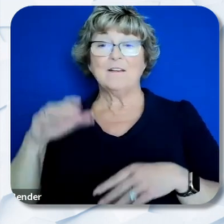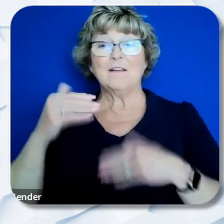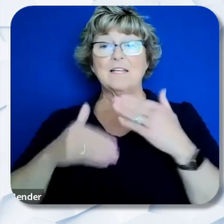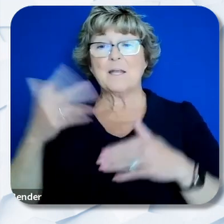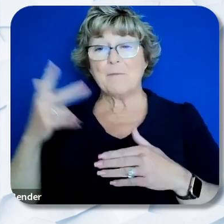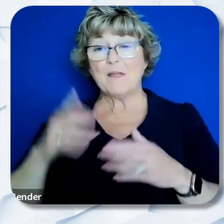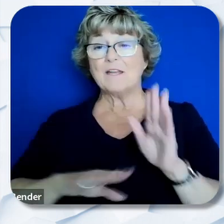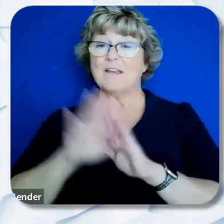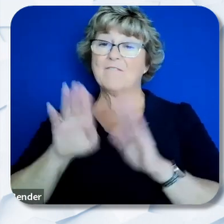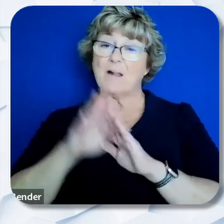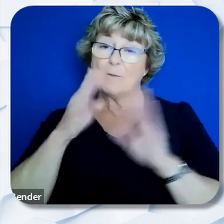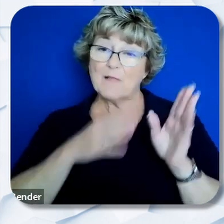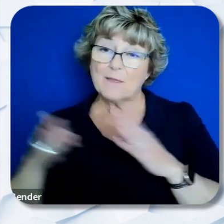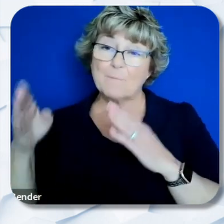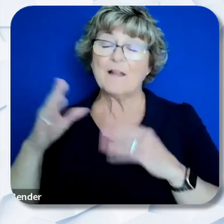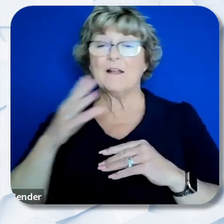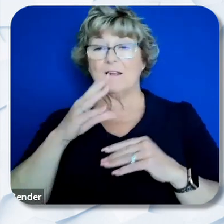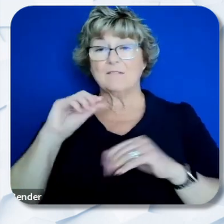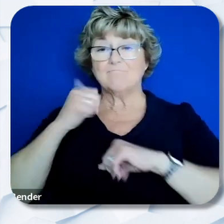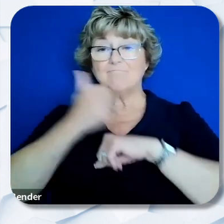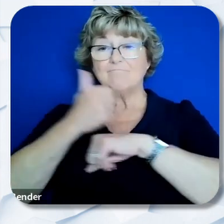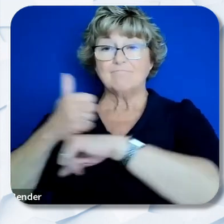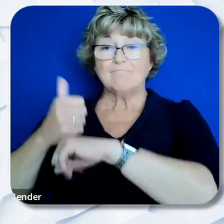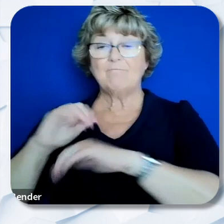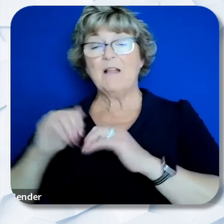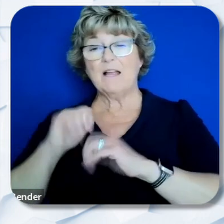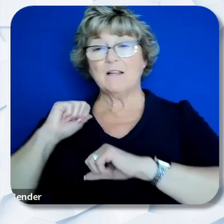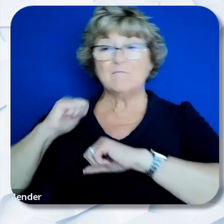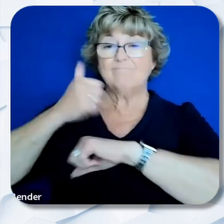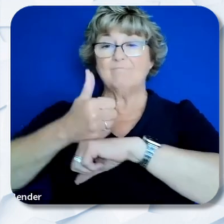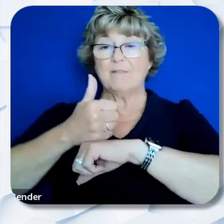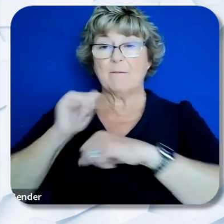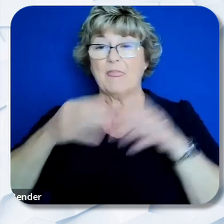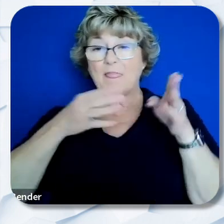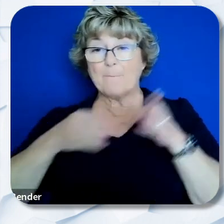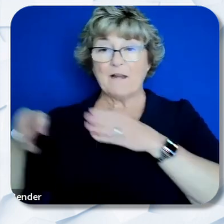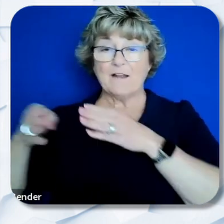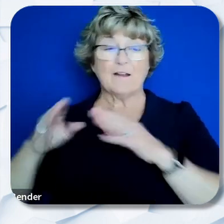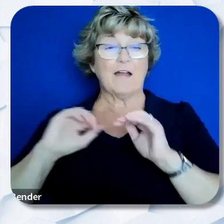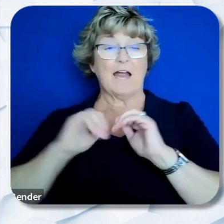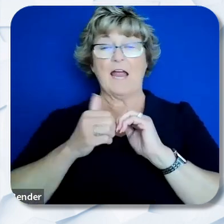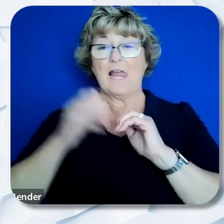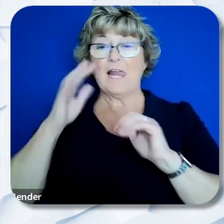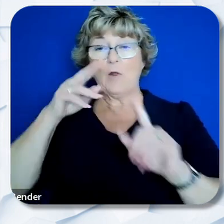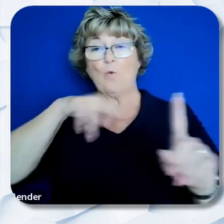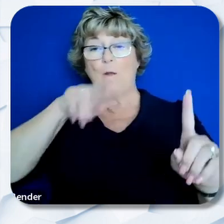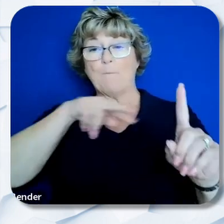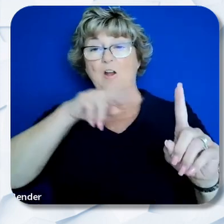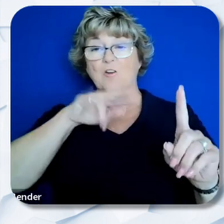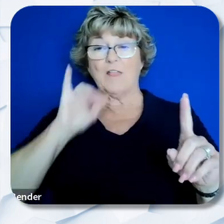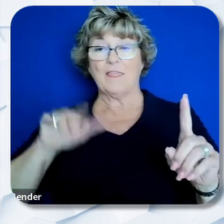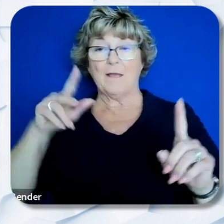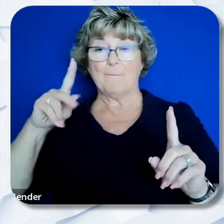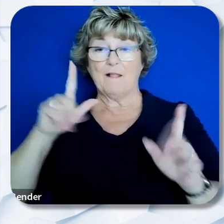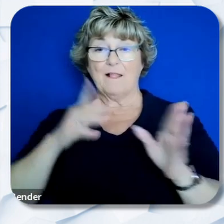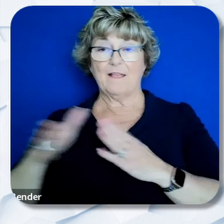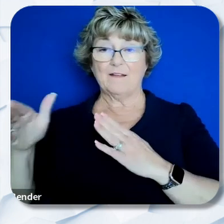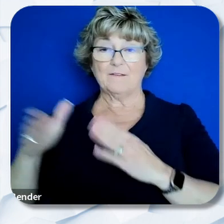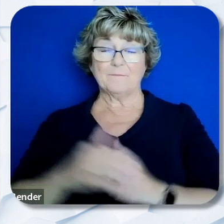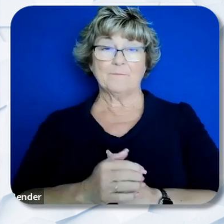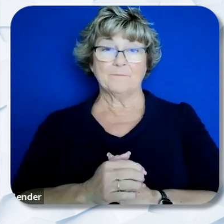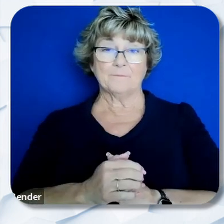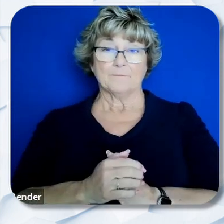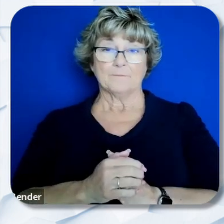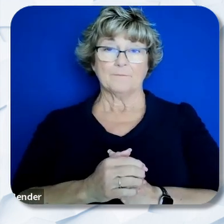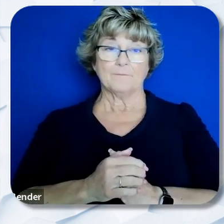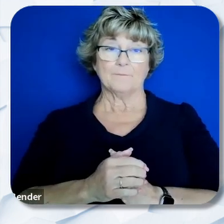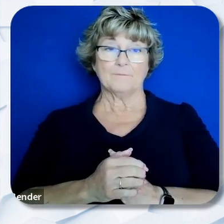your plan and establishing how you will implement this plan and how you will monitor this plan.